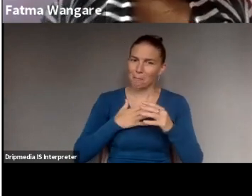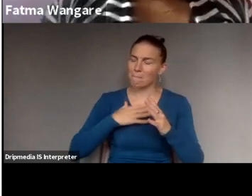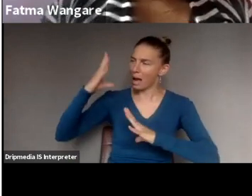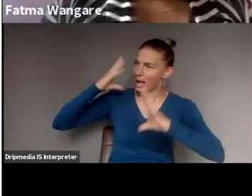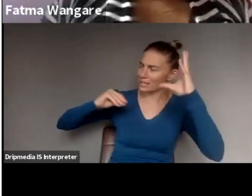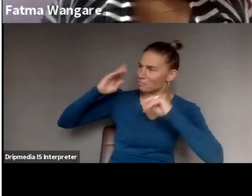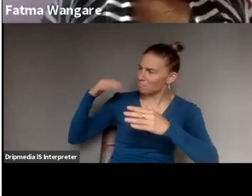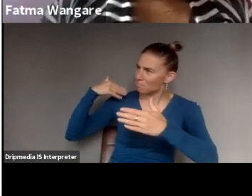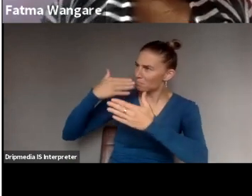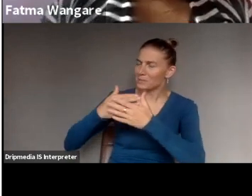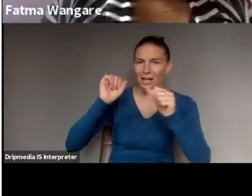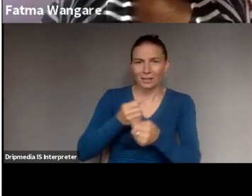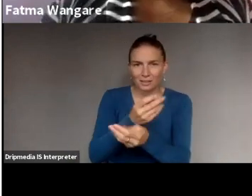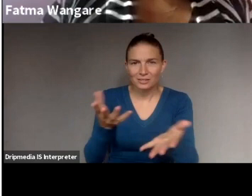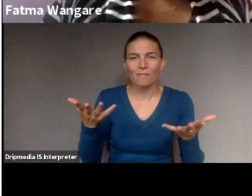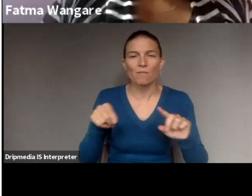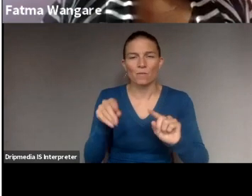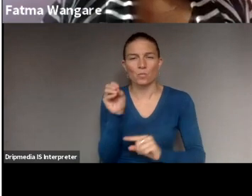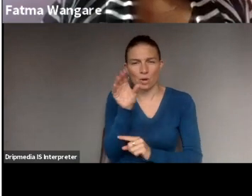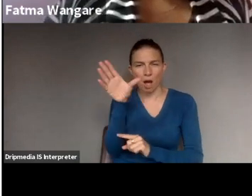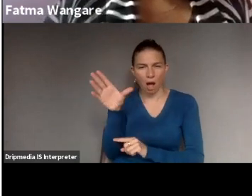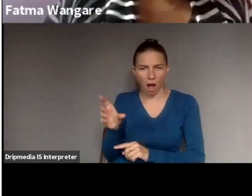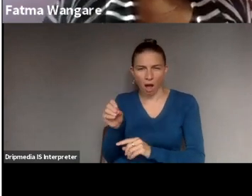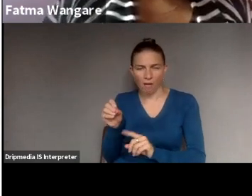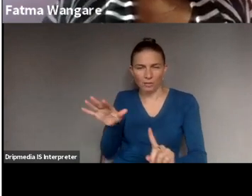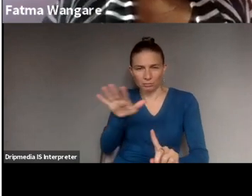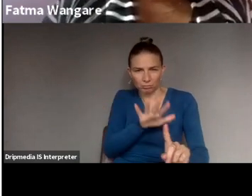right from the African context to the Kenyan context.